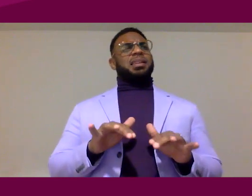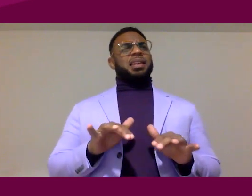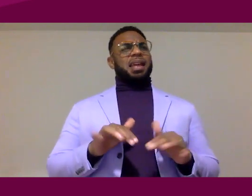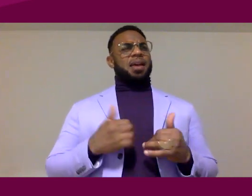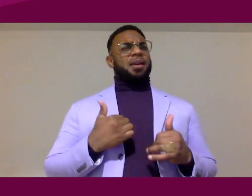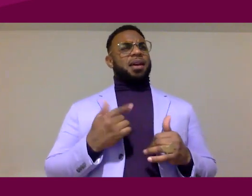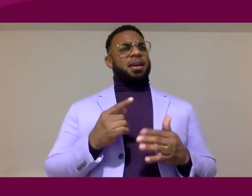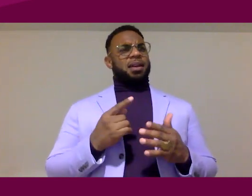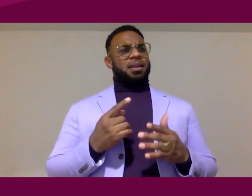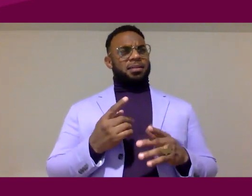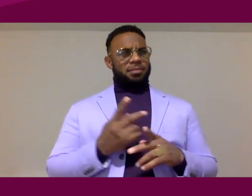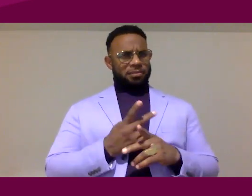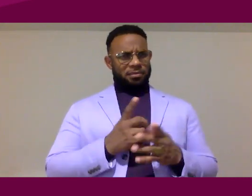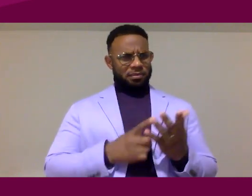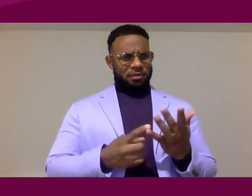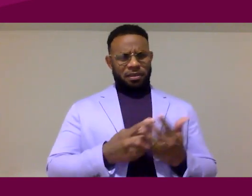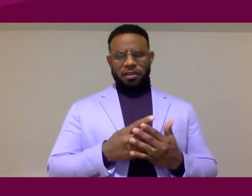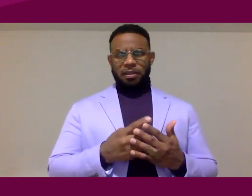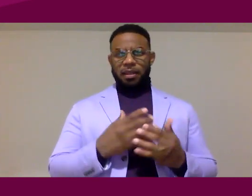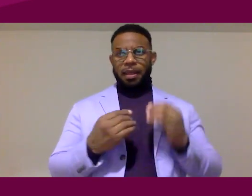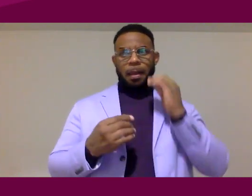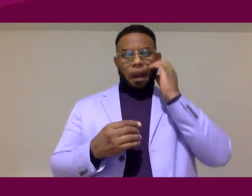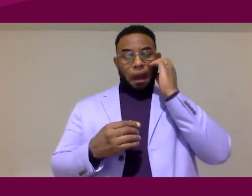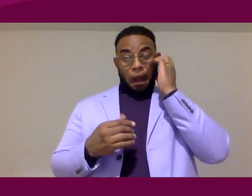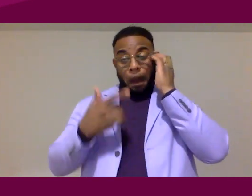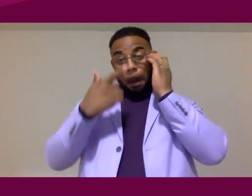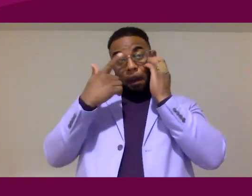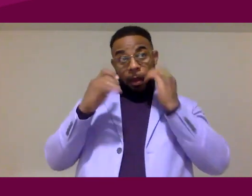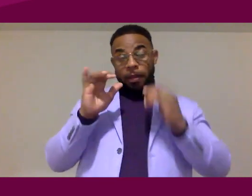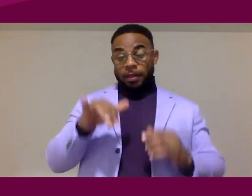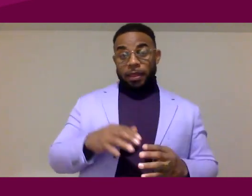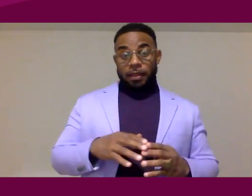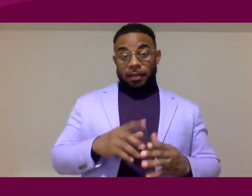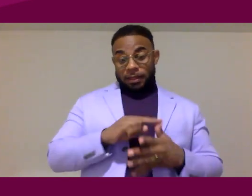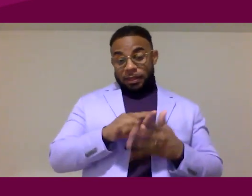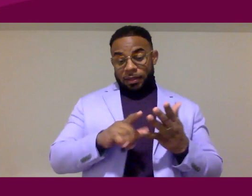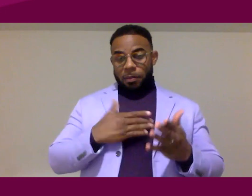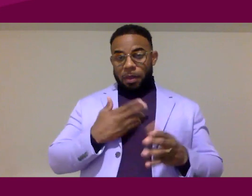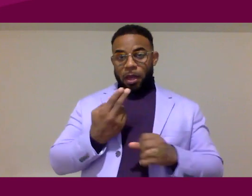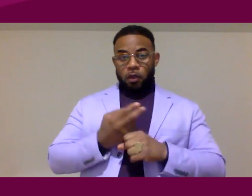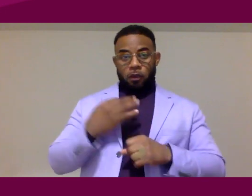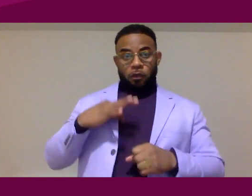I navigate. And because of that, these are my useful tools."